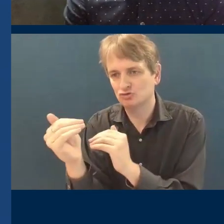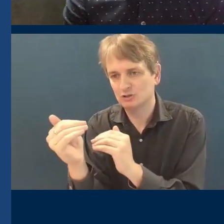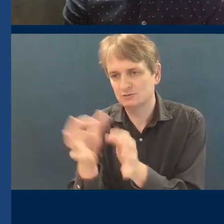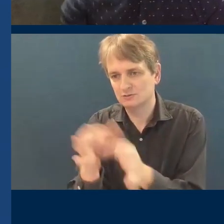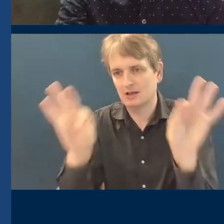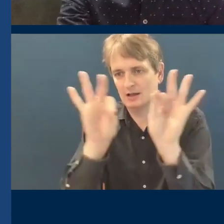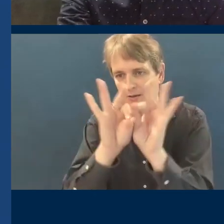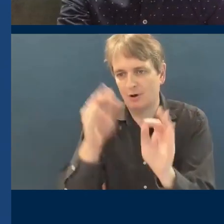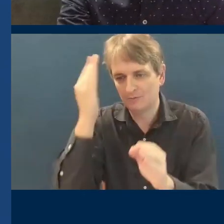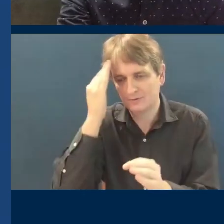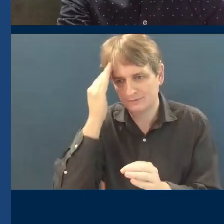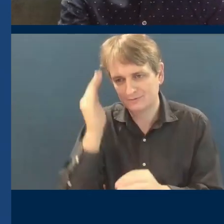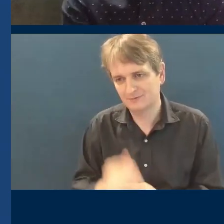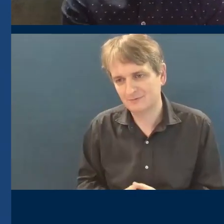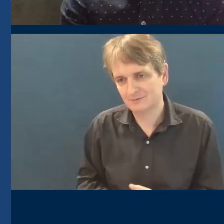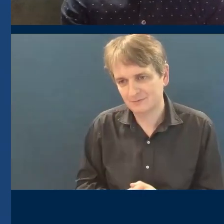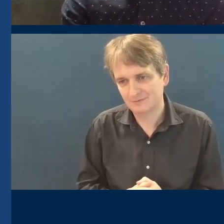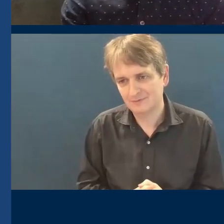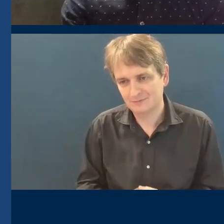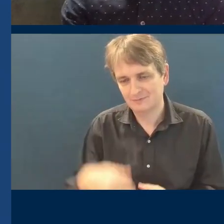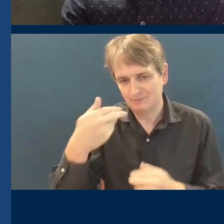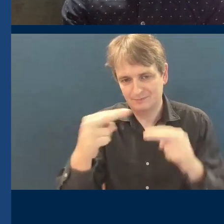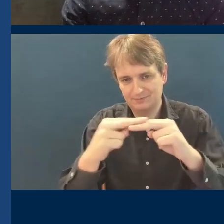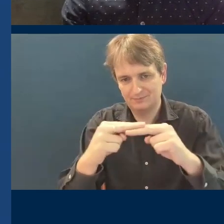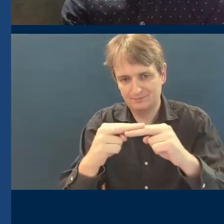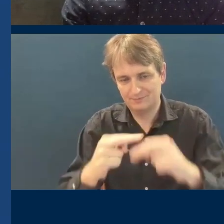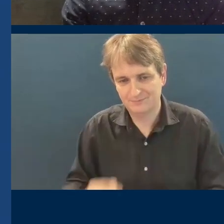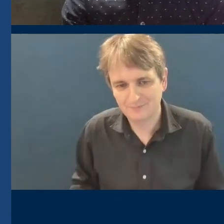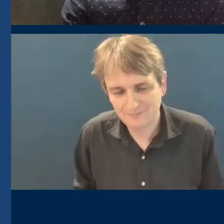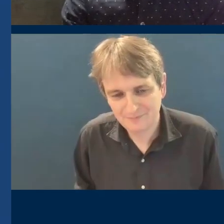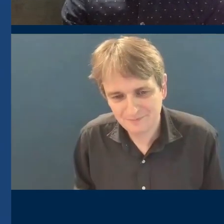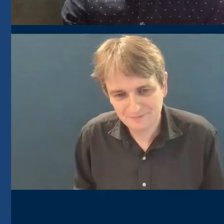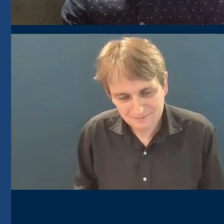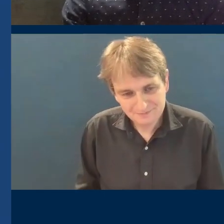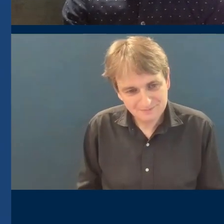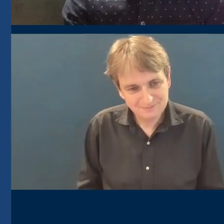There are some limitations that are that's important to be aware of. Next slide.